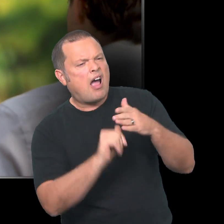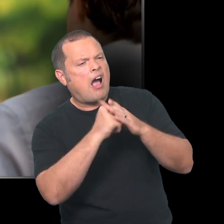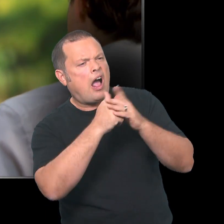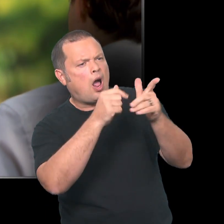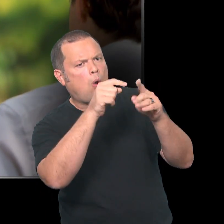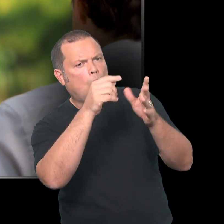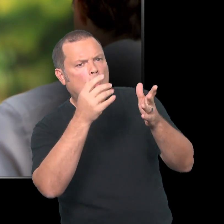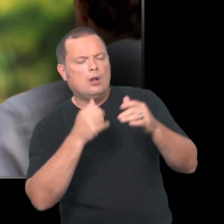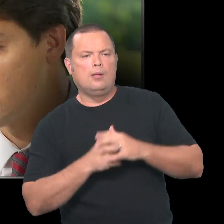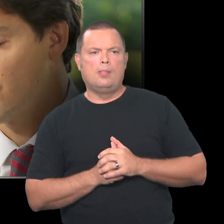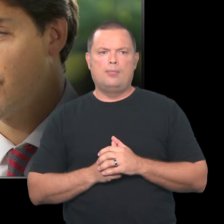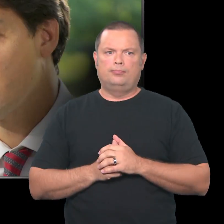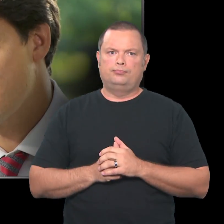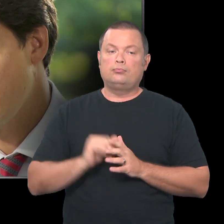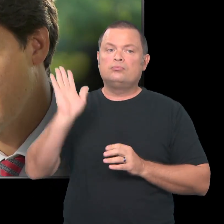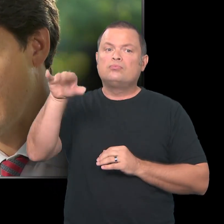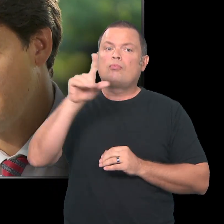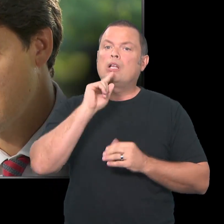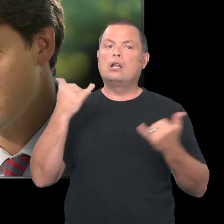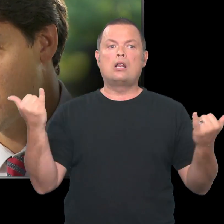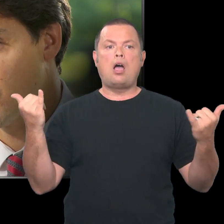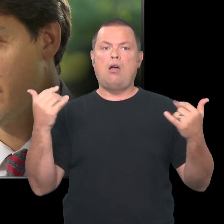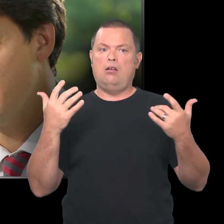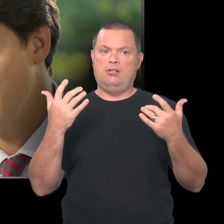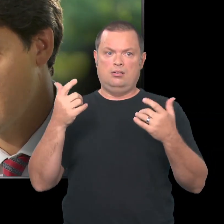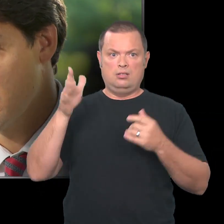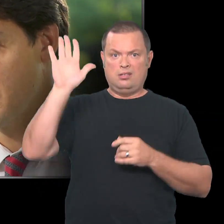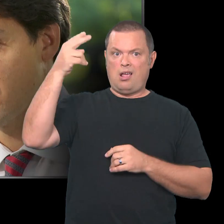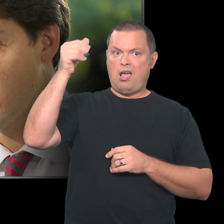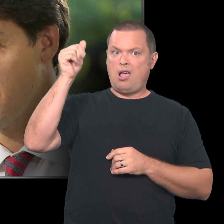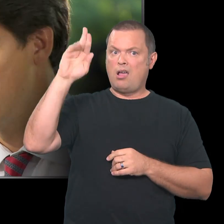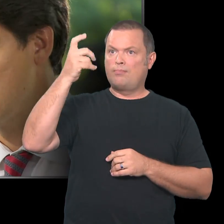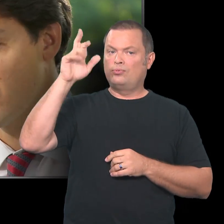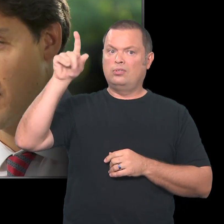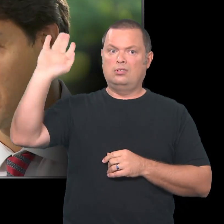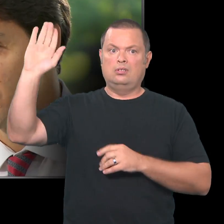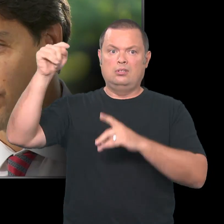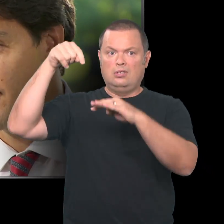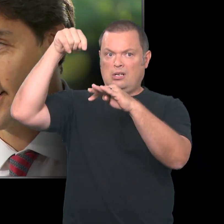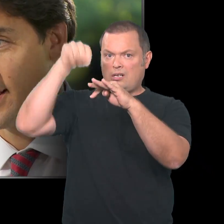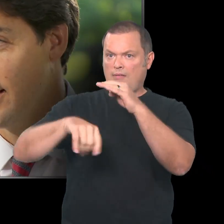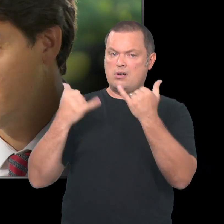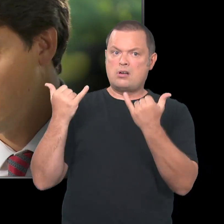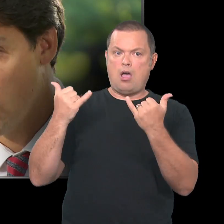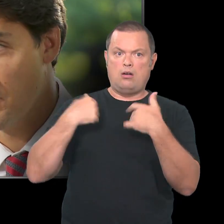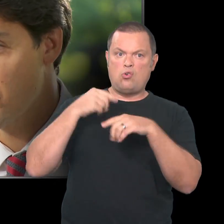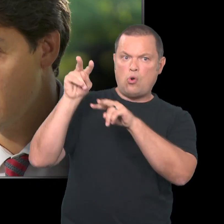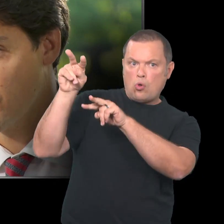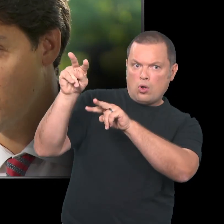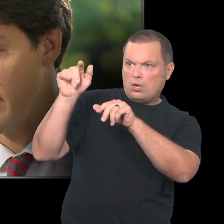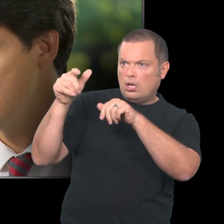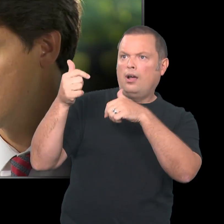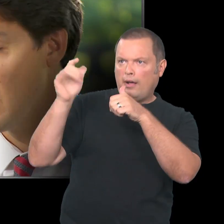when there all other kinds of things at play? Well, first of all, let's look at this current string of deficits that we're in because of Mr. Harper.